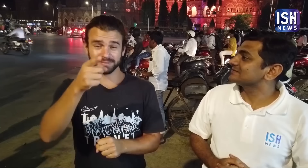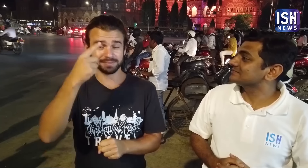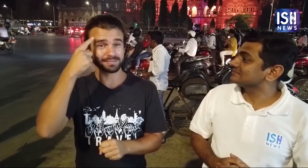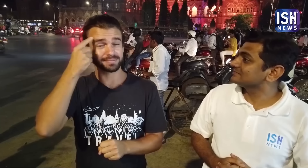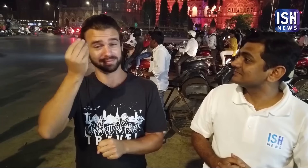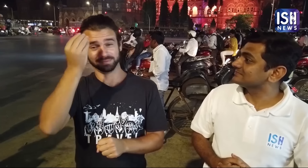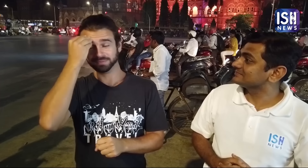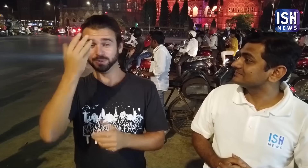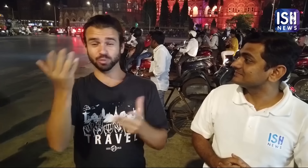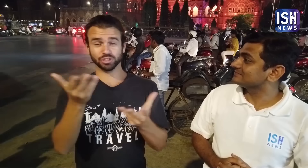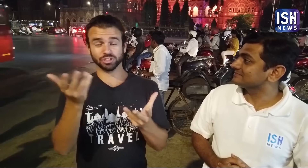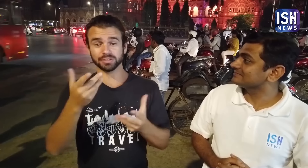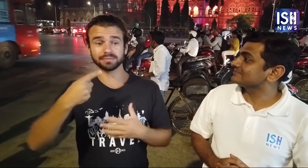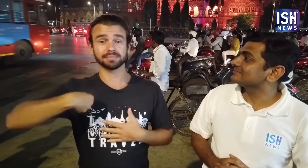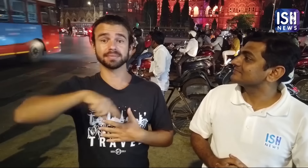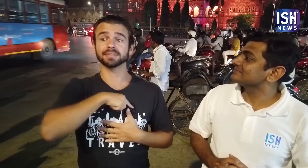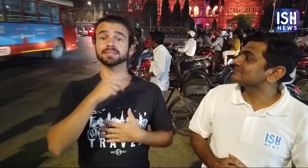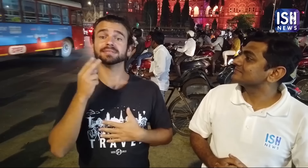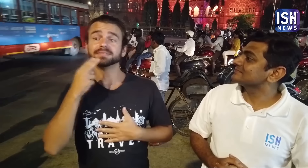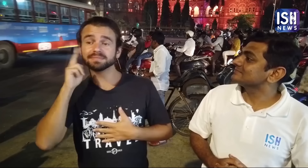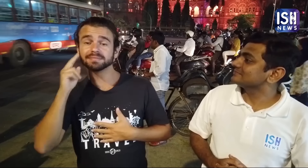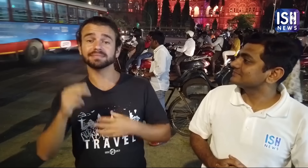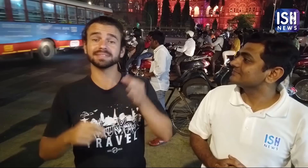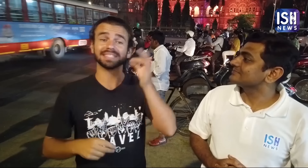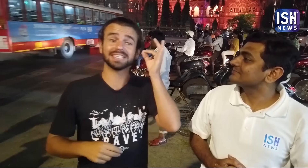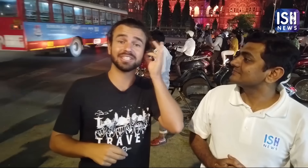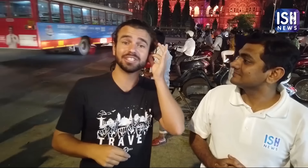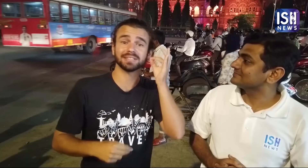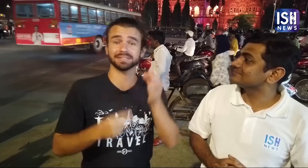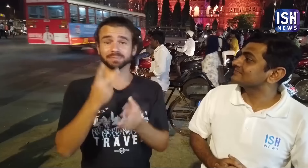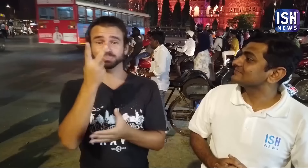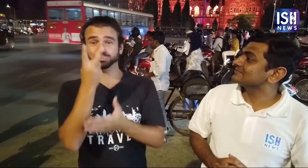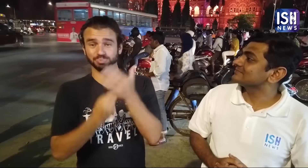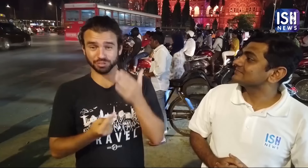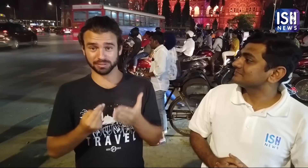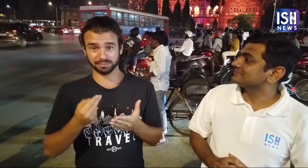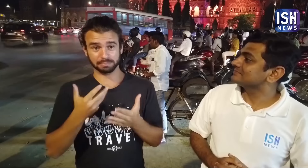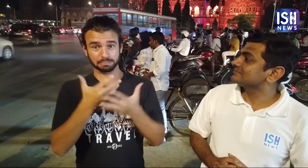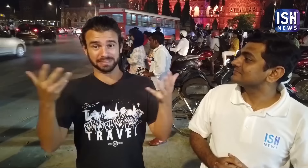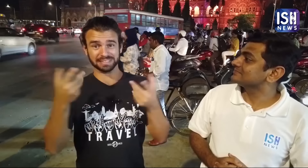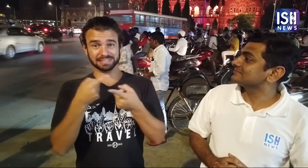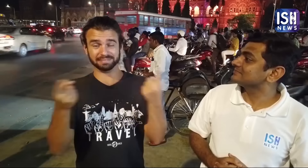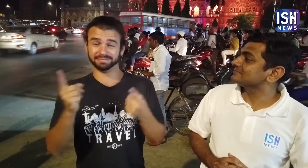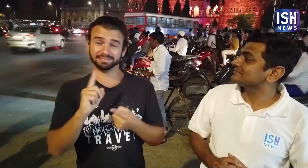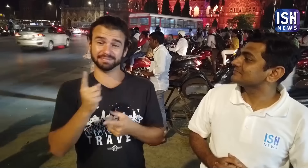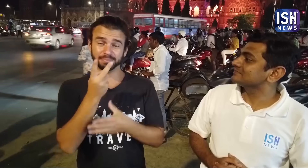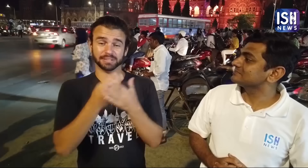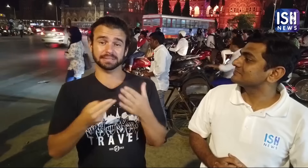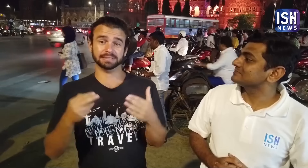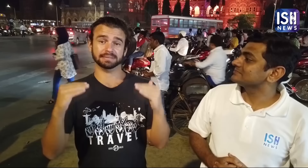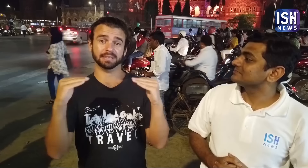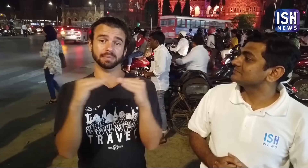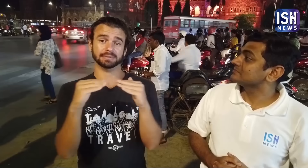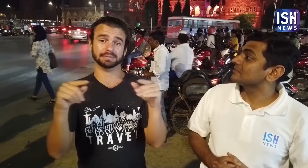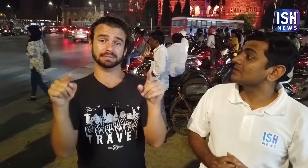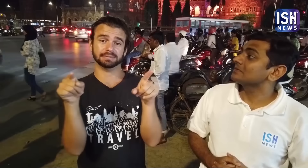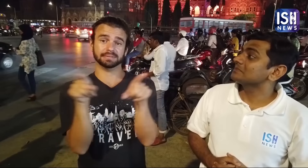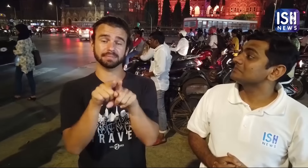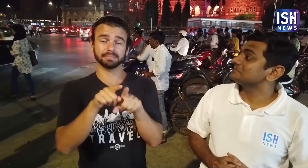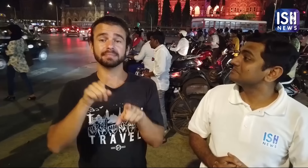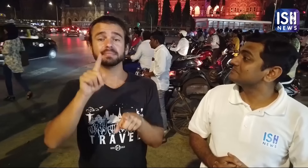You need to remember that there is no difference between Deaf & Hearing. Both are equal.